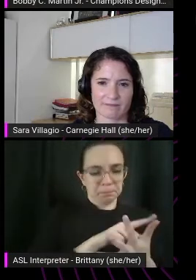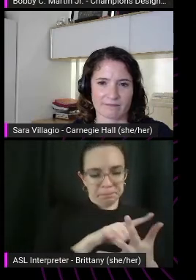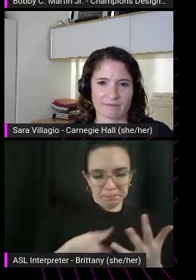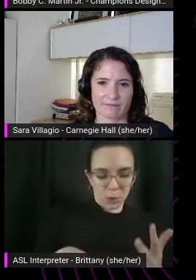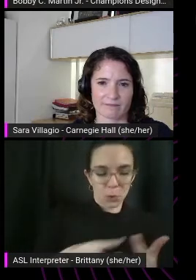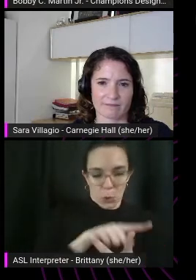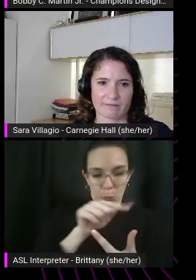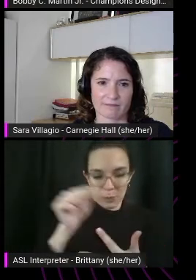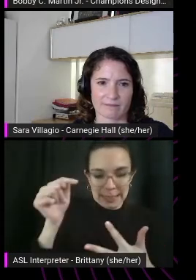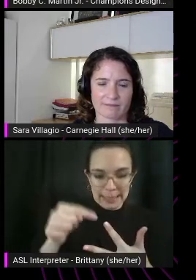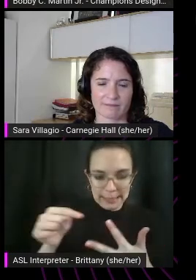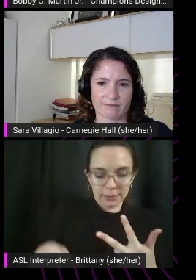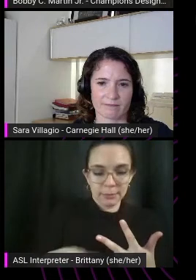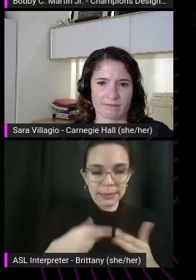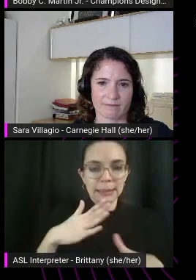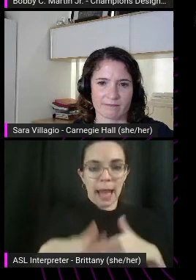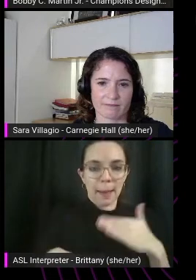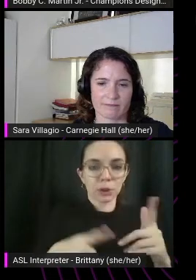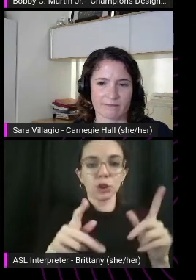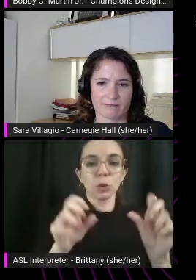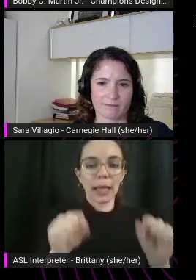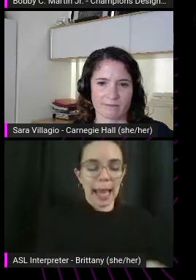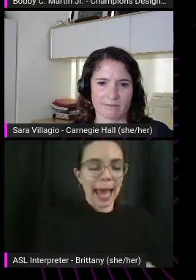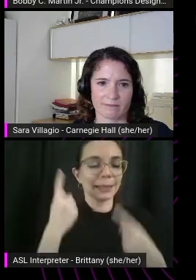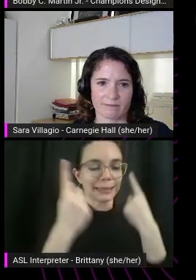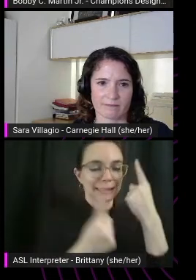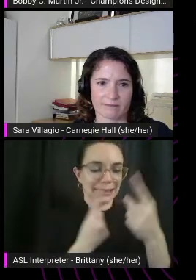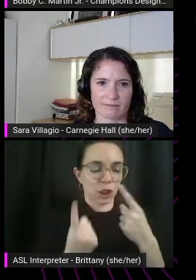you can consider launching or doing your relaunch.